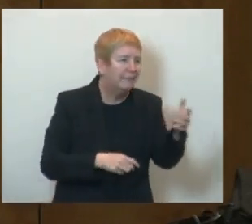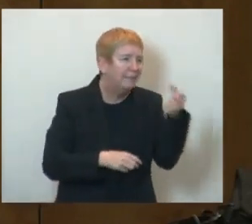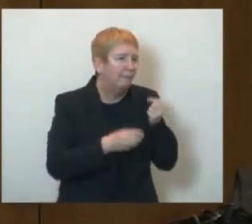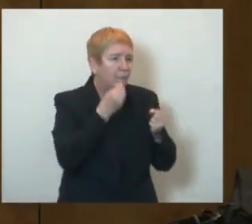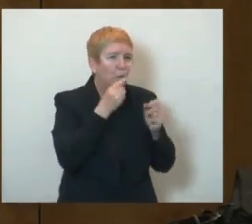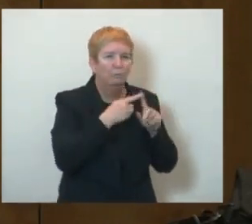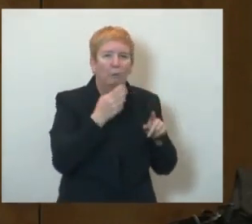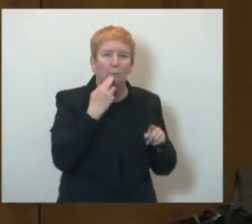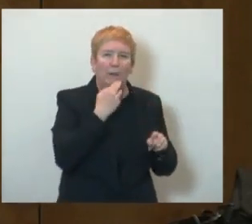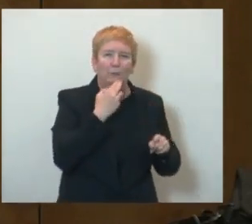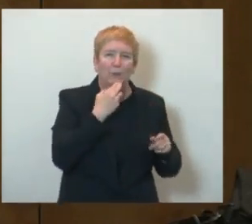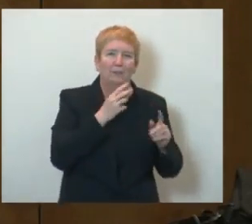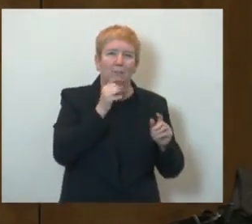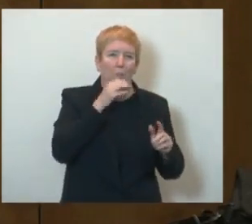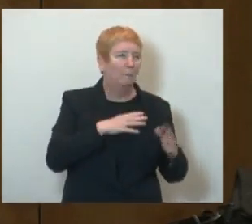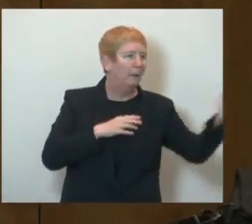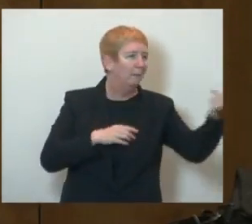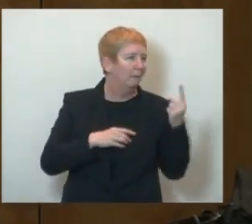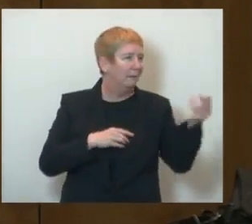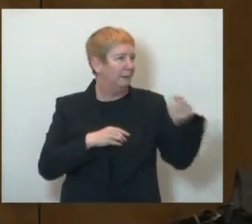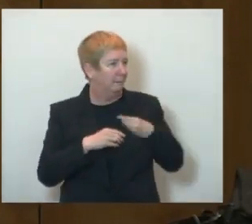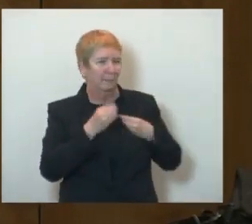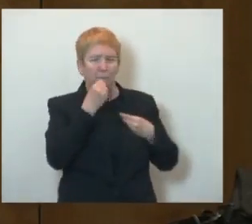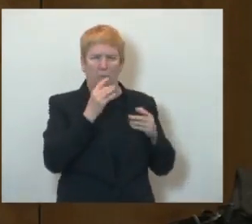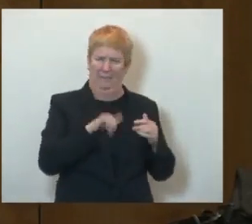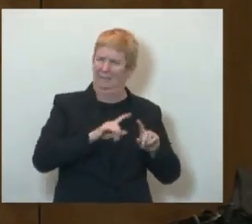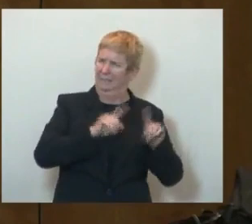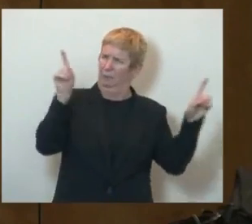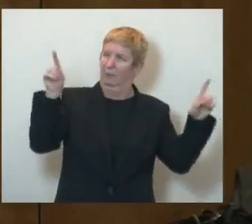SOMETHING WILL TAKE A LOT LONGER THAN CURBSIDE SERVICE WITH A BUSINESS.